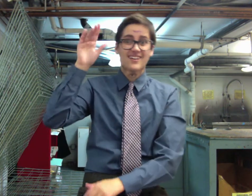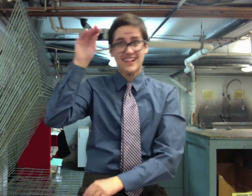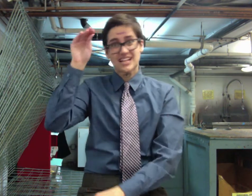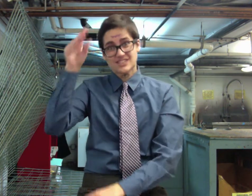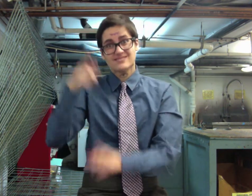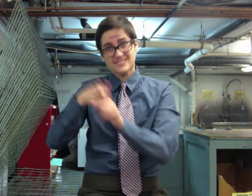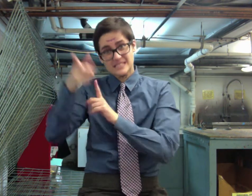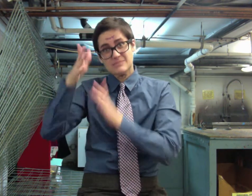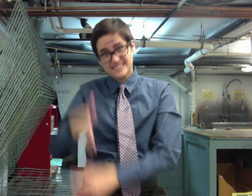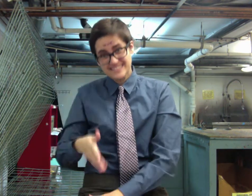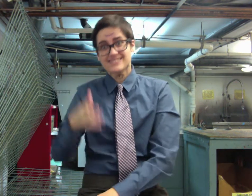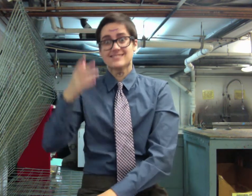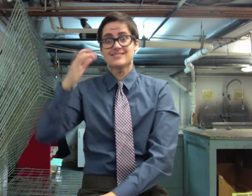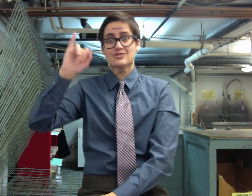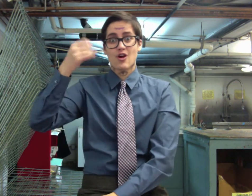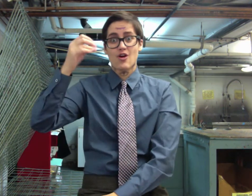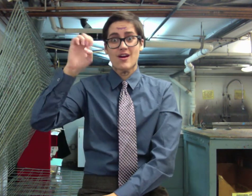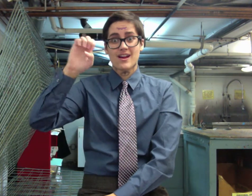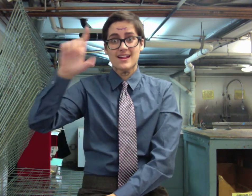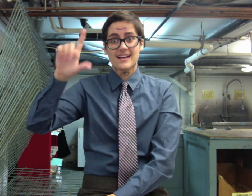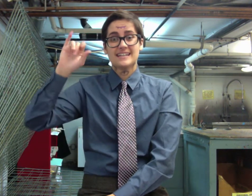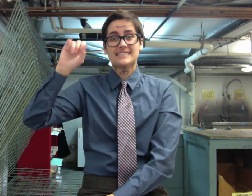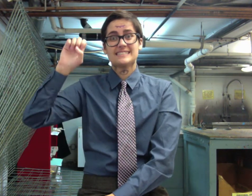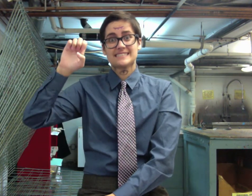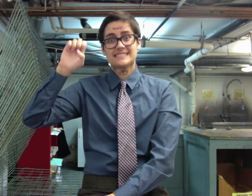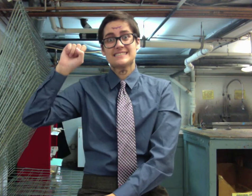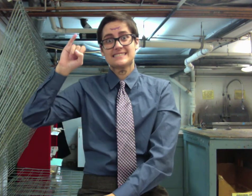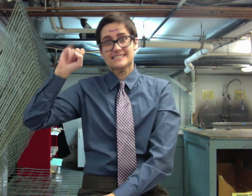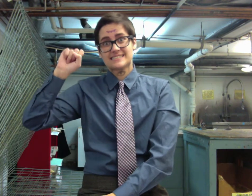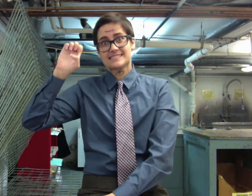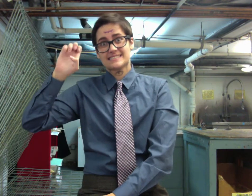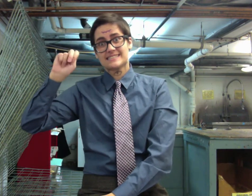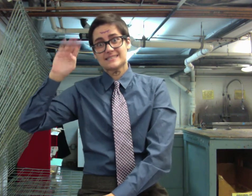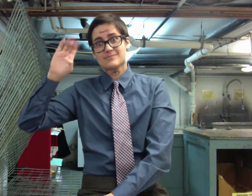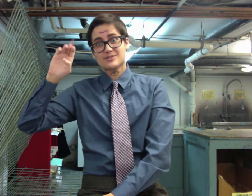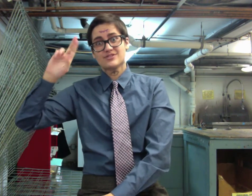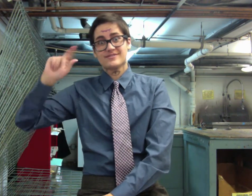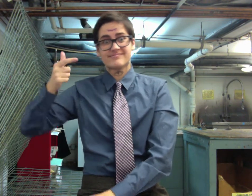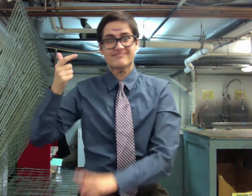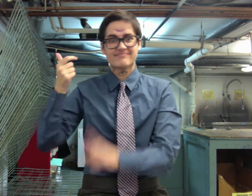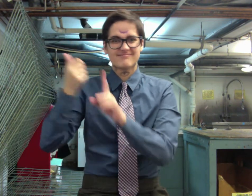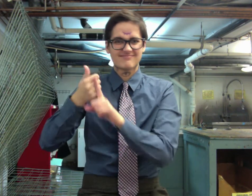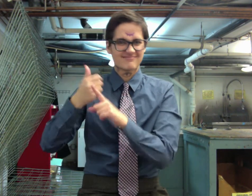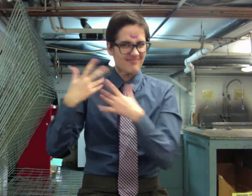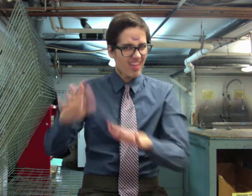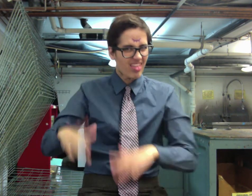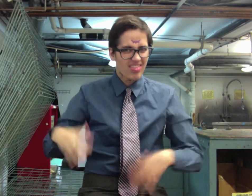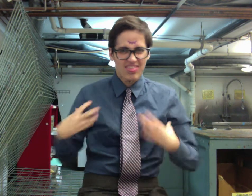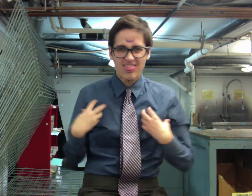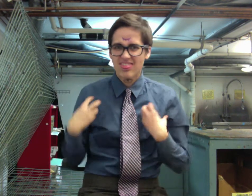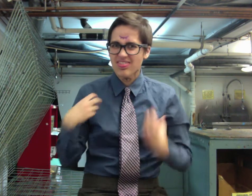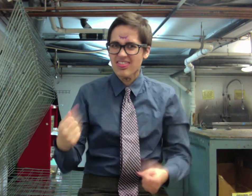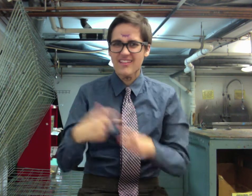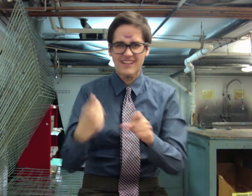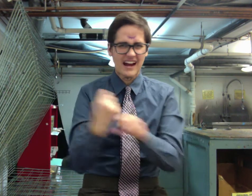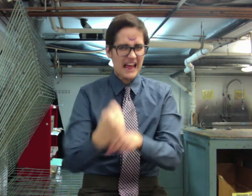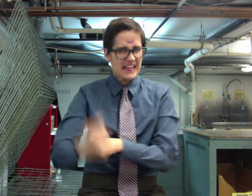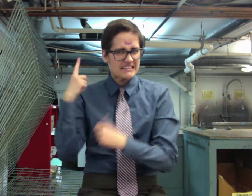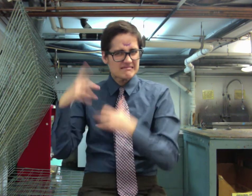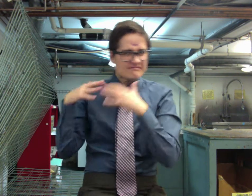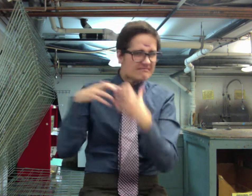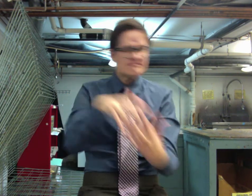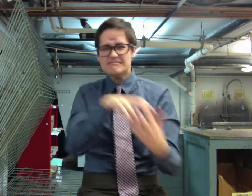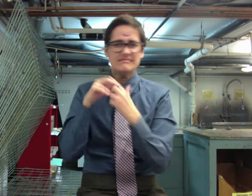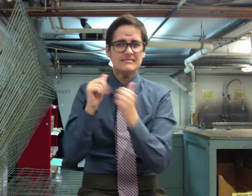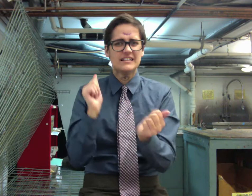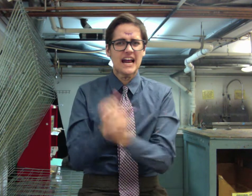dinosaur expert, Joel Eisenberg, still has not recovered from last year's bout with